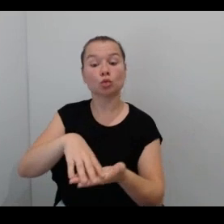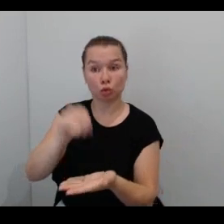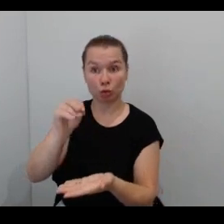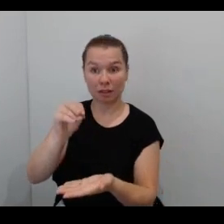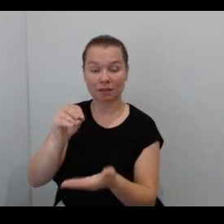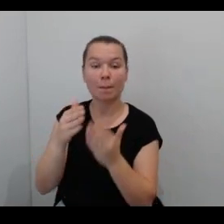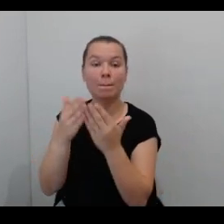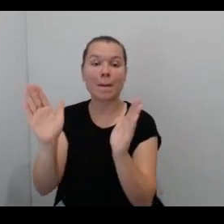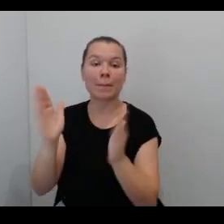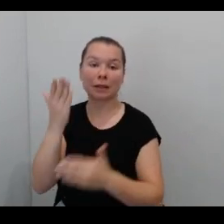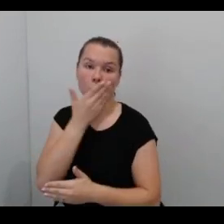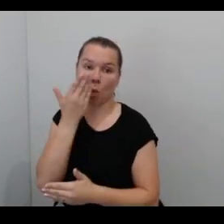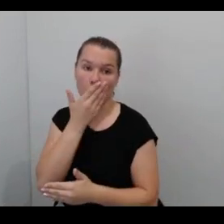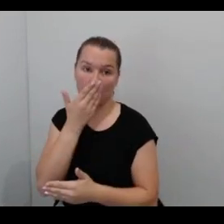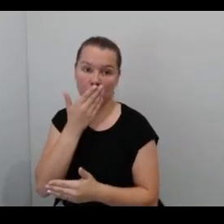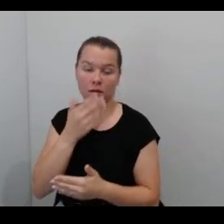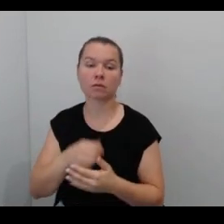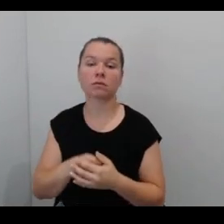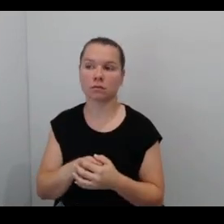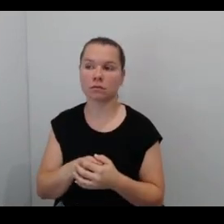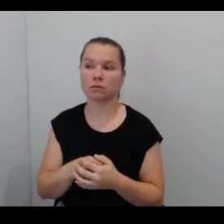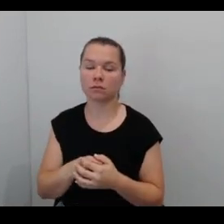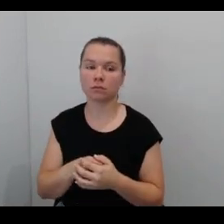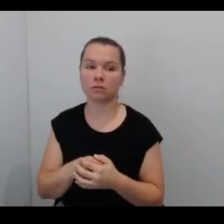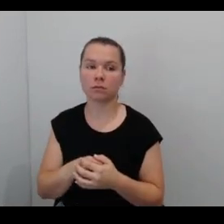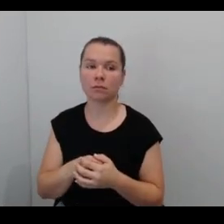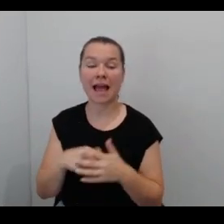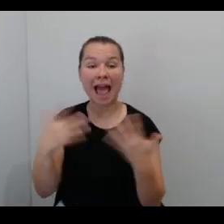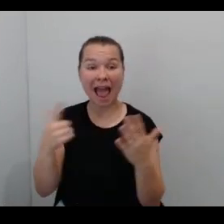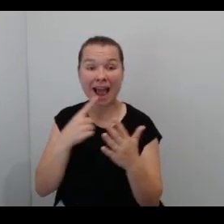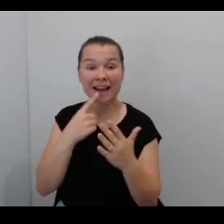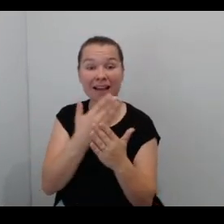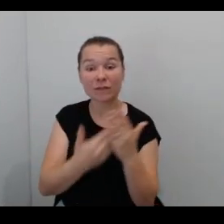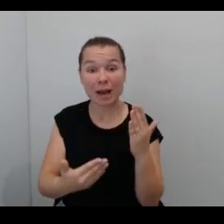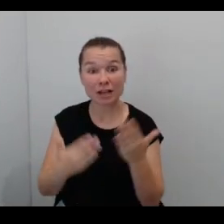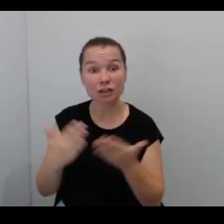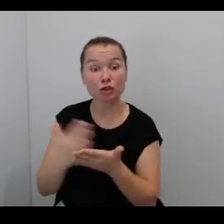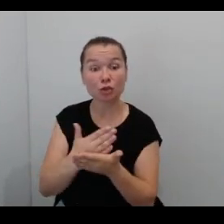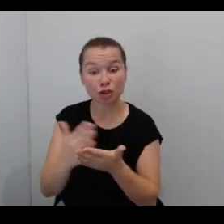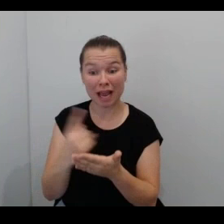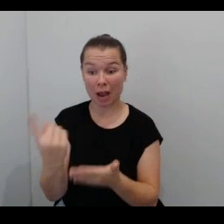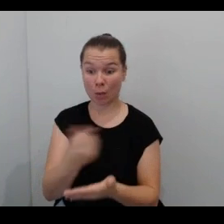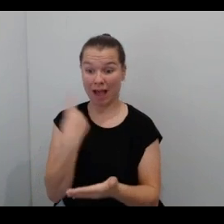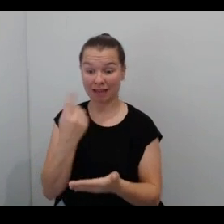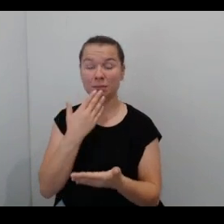Is there any information you're able to share with our audience today about how to support